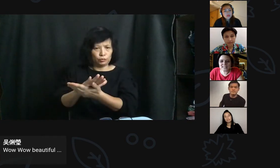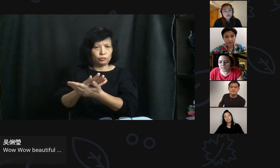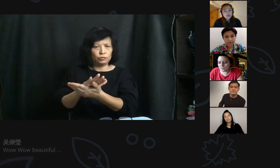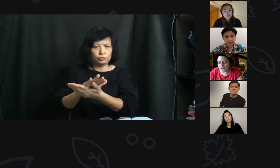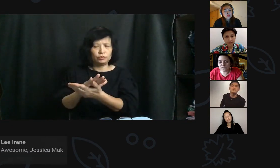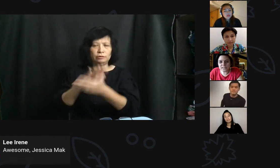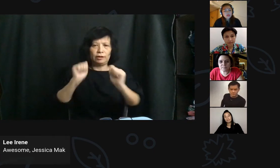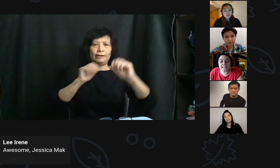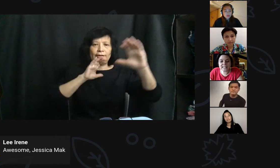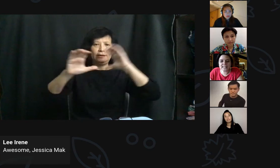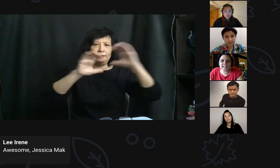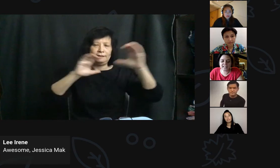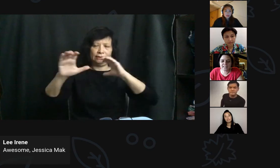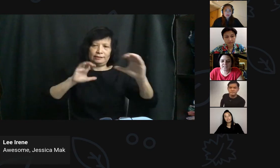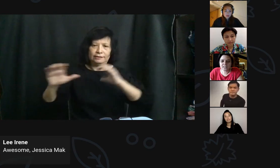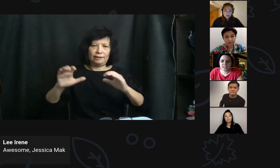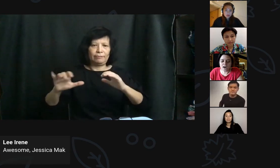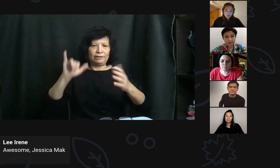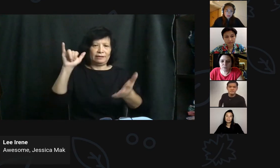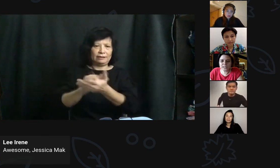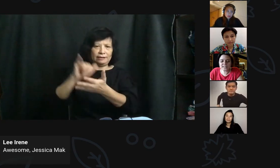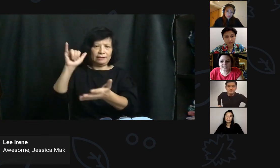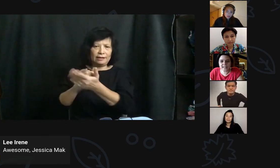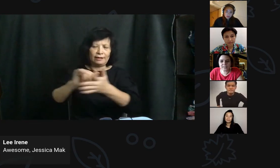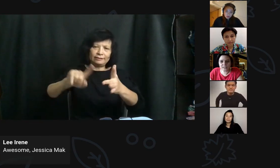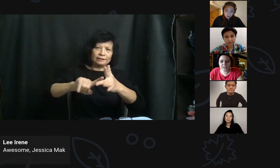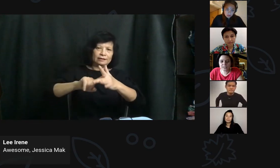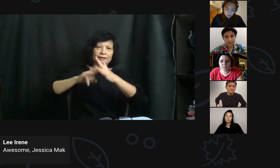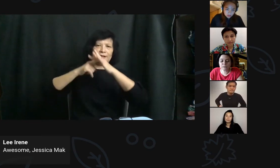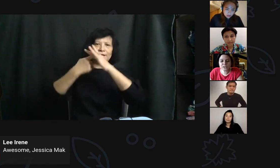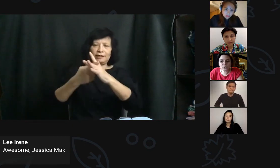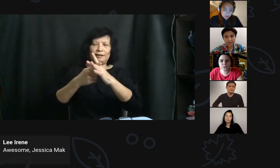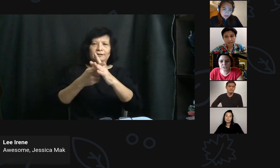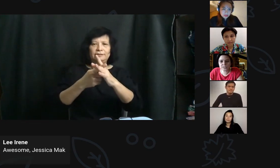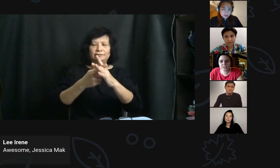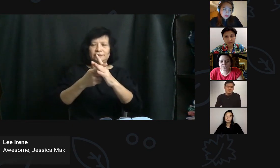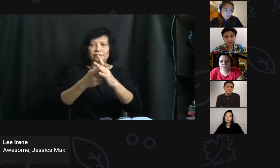But this is definitely the beginning of putting together resources